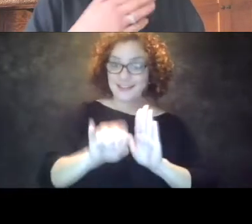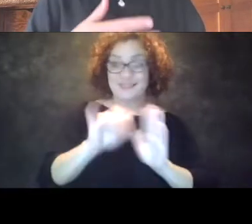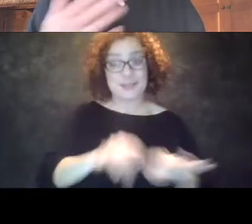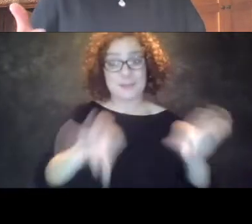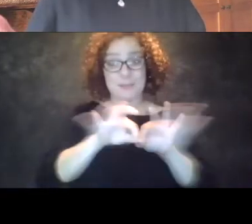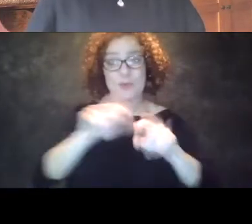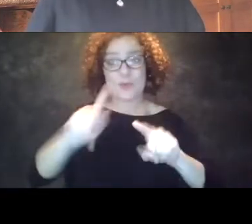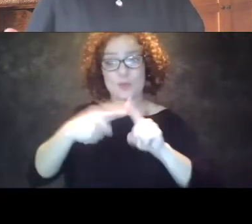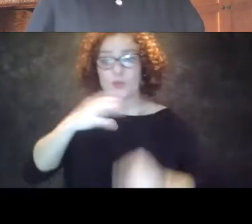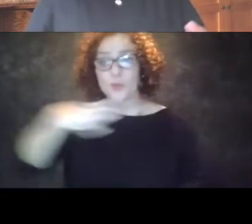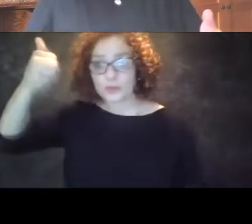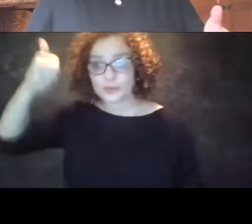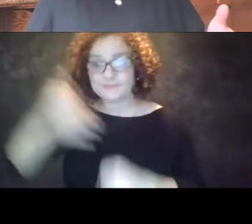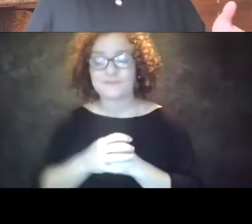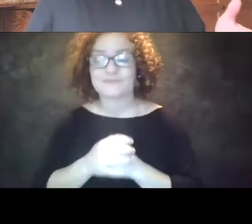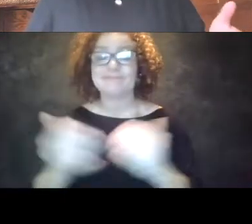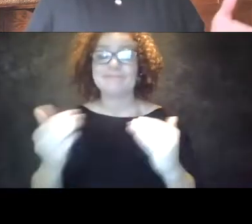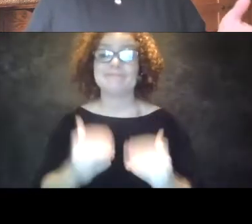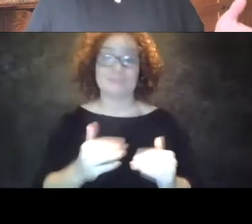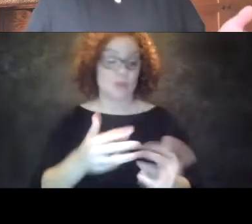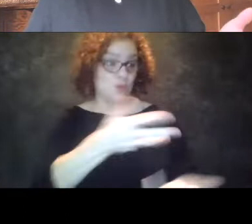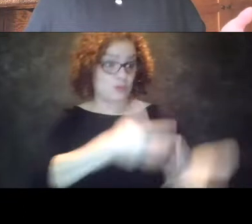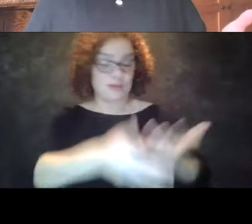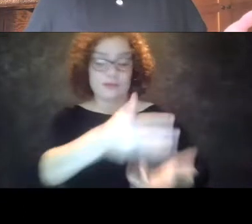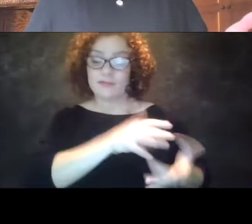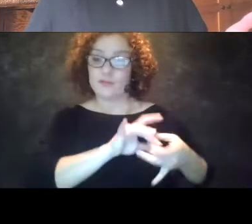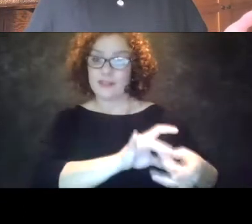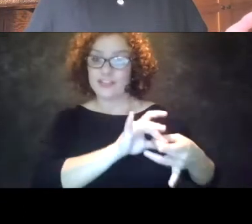these relationships allow individuals the opportunity to develop those interpersonal